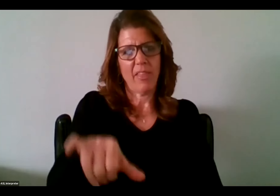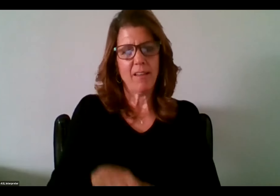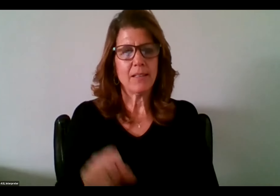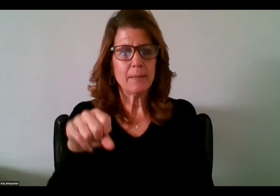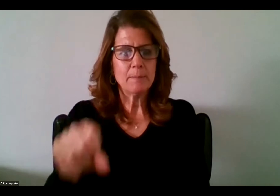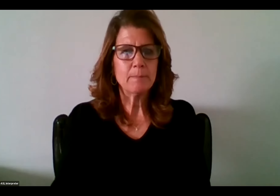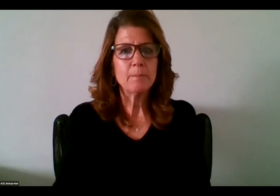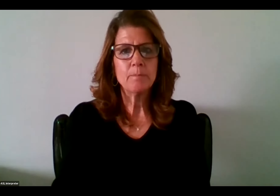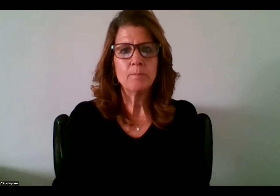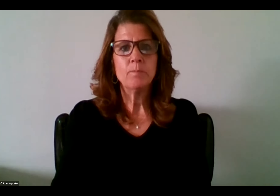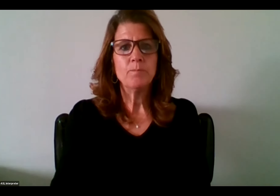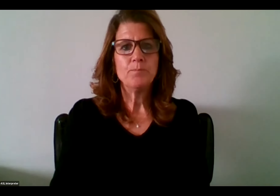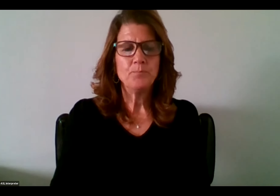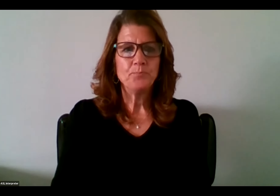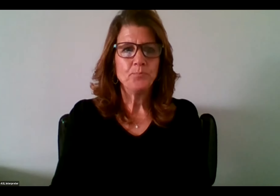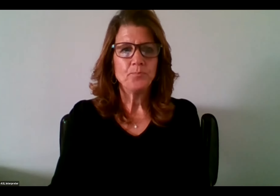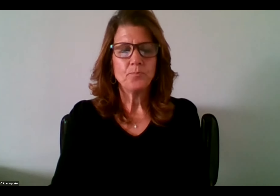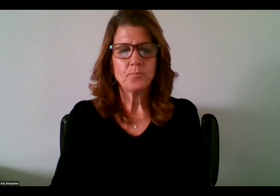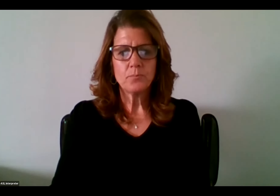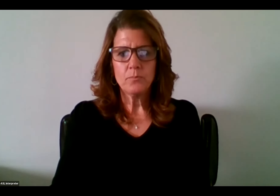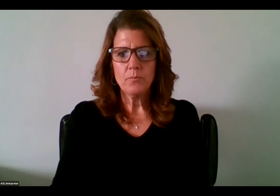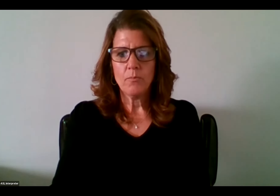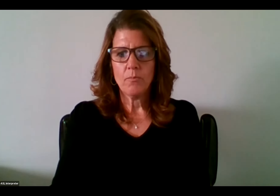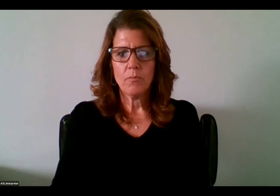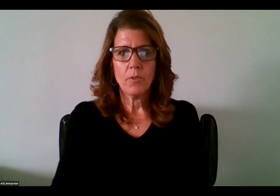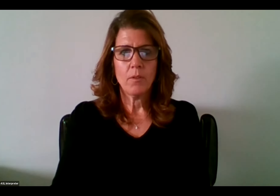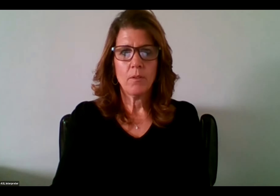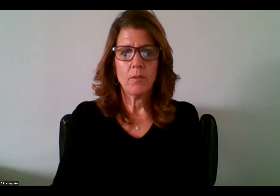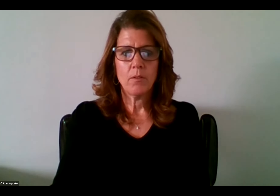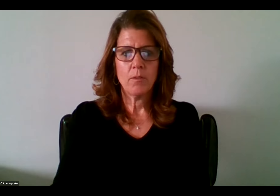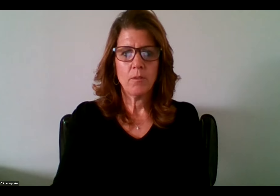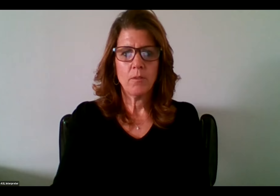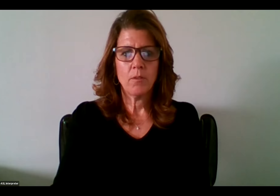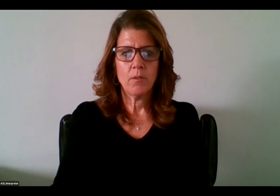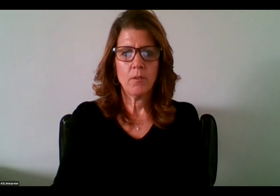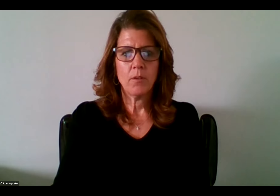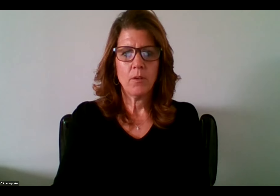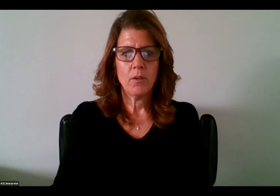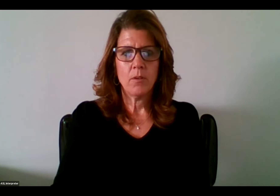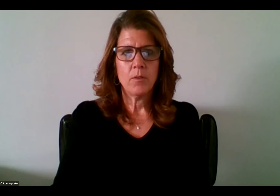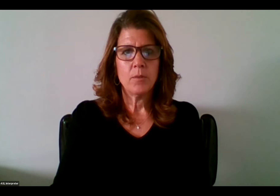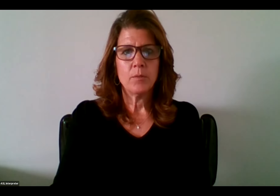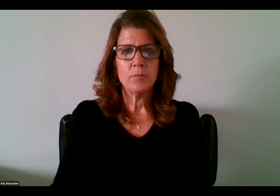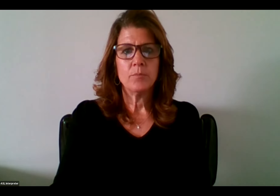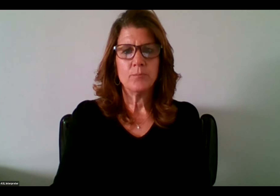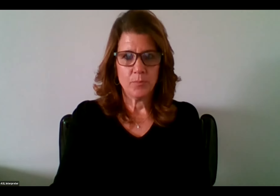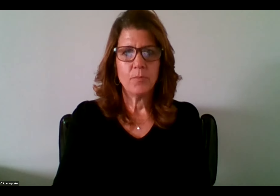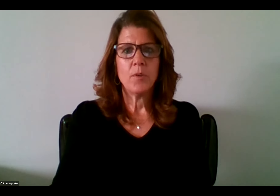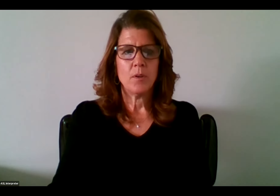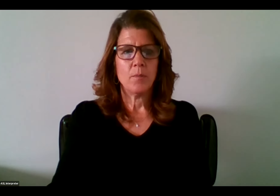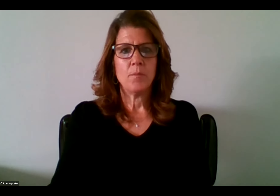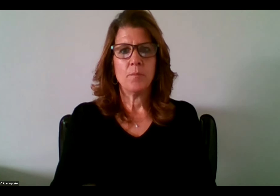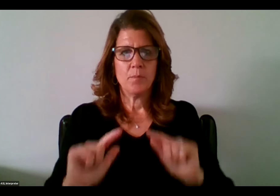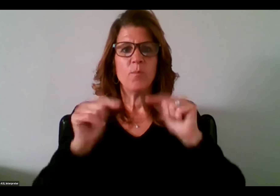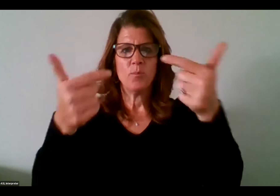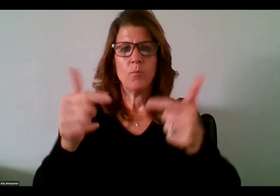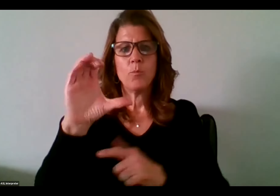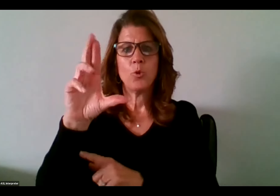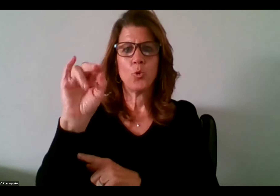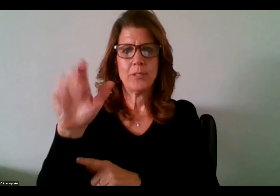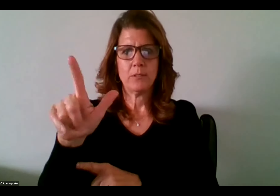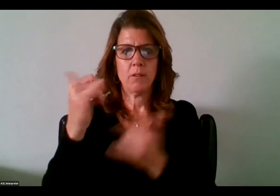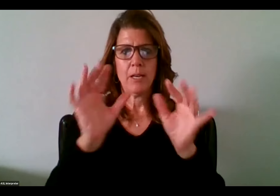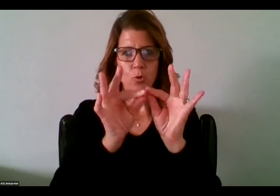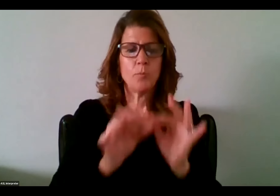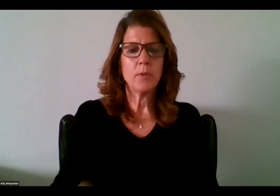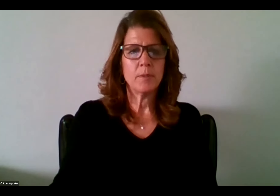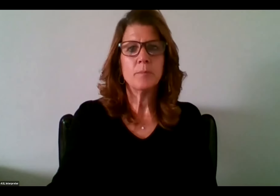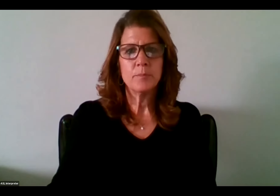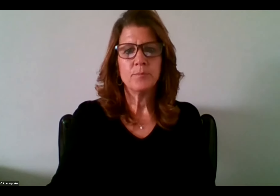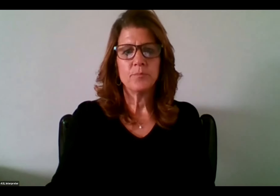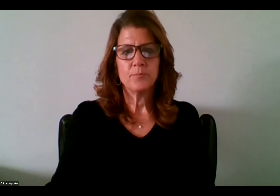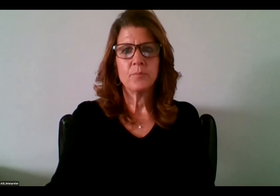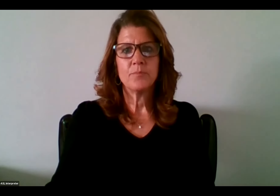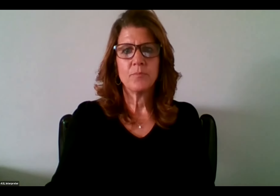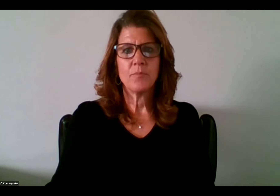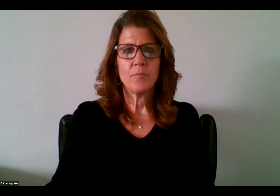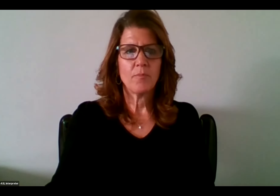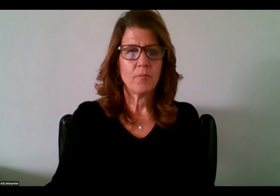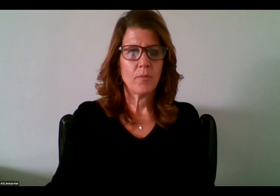we'll make it work is what I typed in. Sorry trying to be quick.